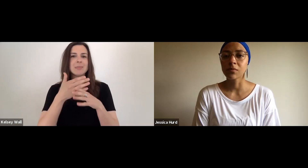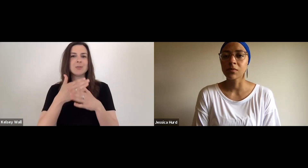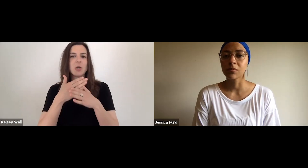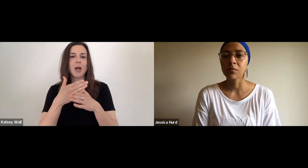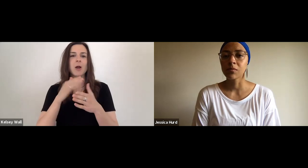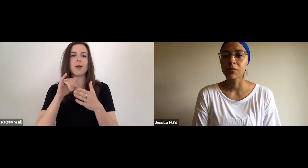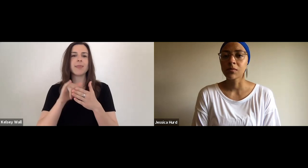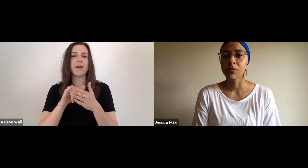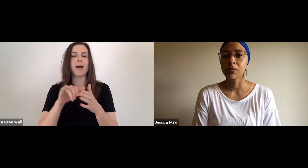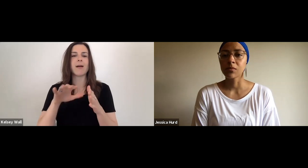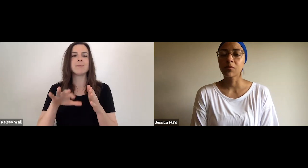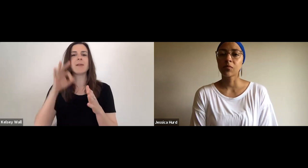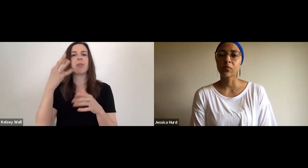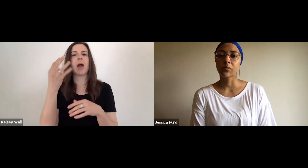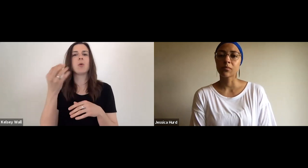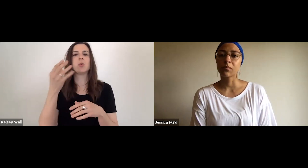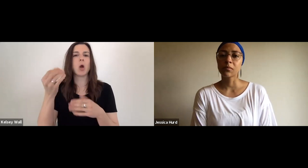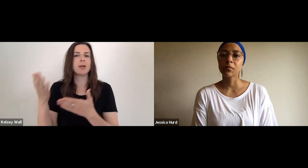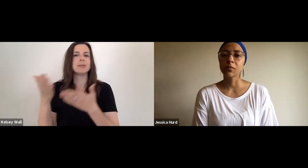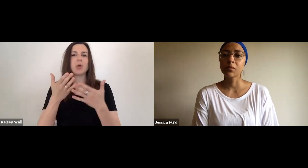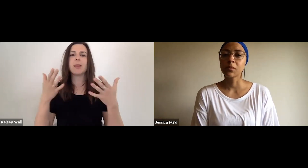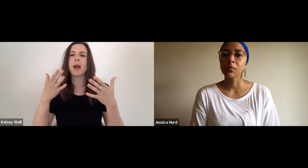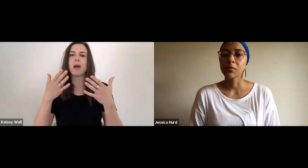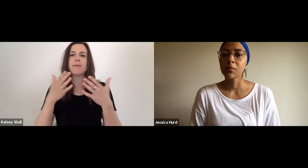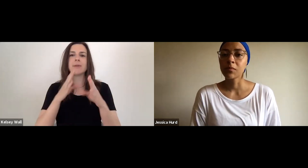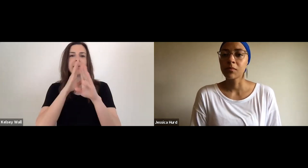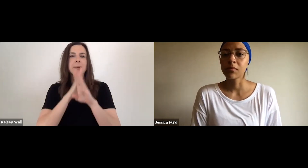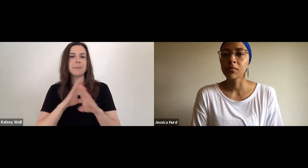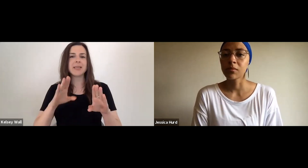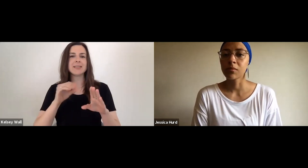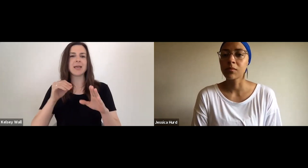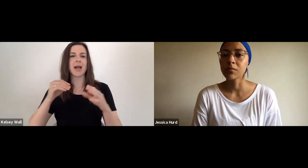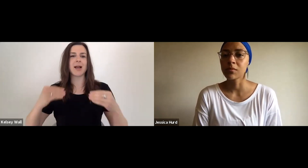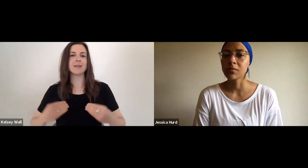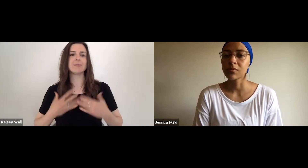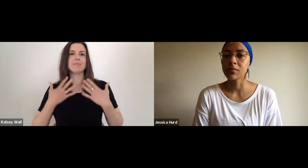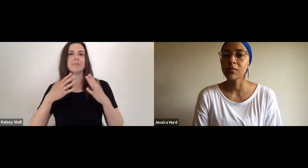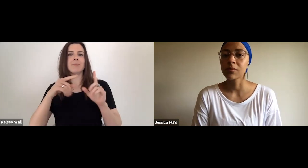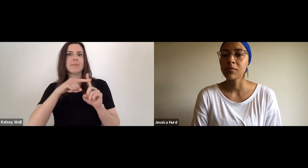In this first one, the person here is talking about how getting outside and being in nature--